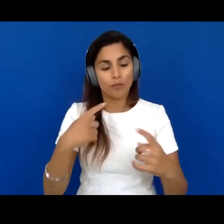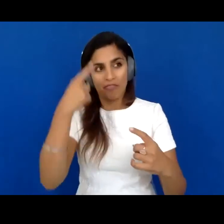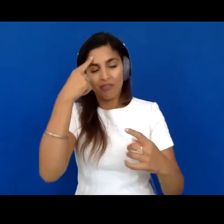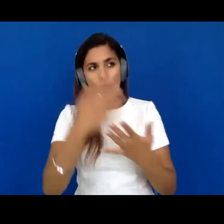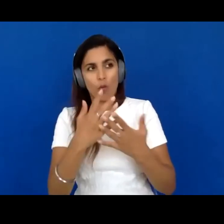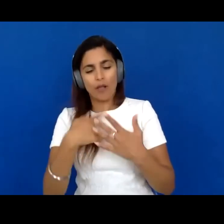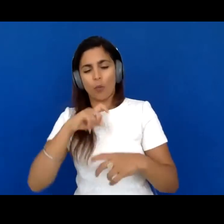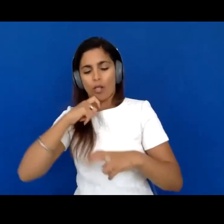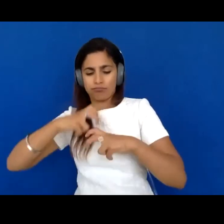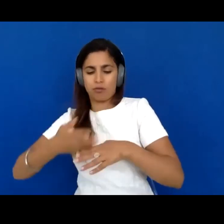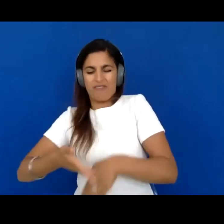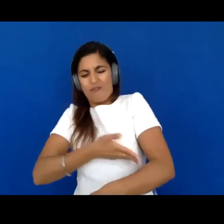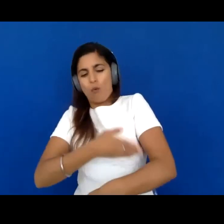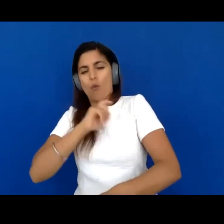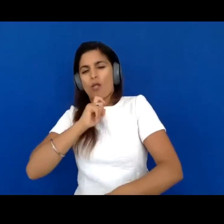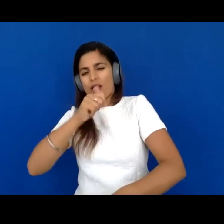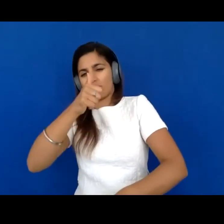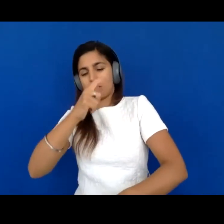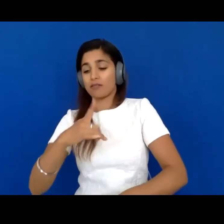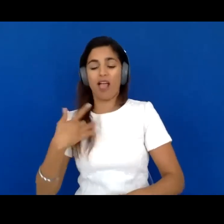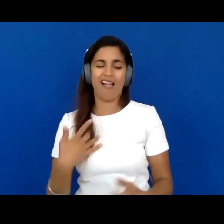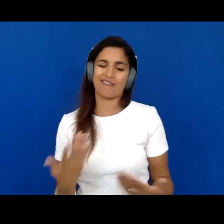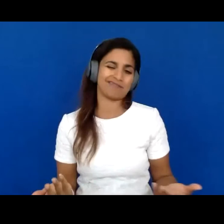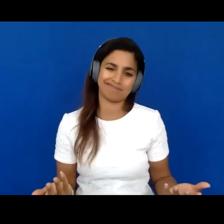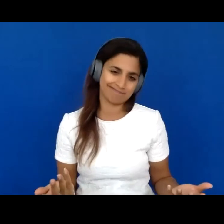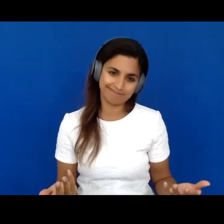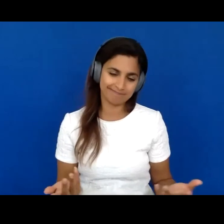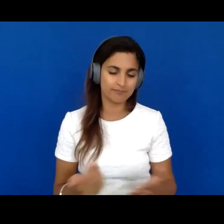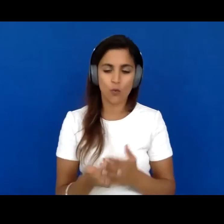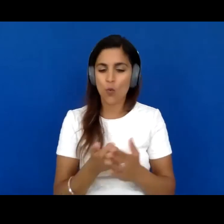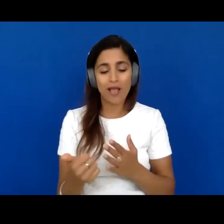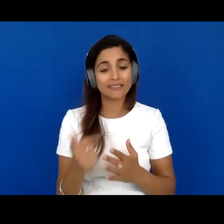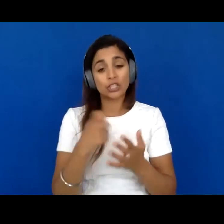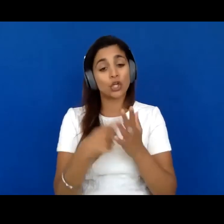there but life doesn't work like that definitely not encrypt time so all I